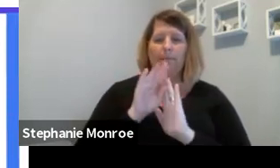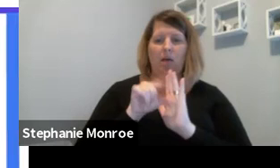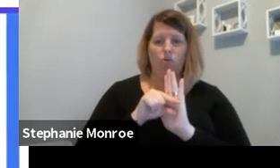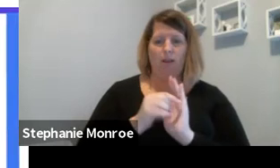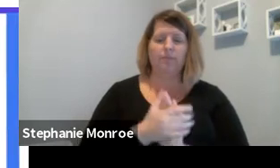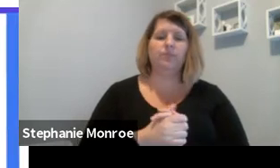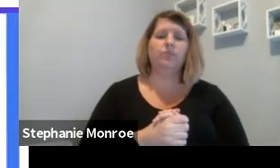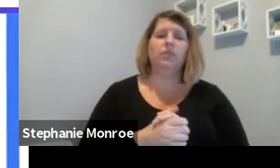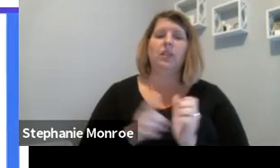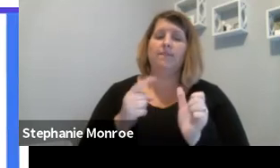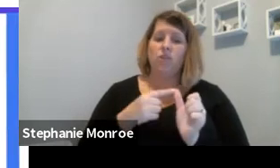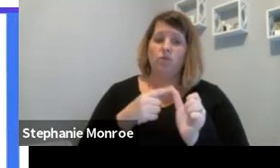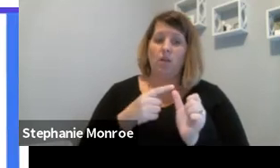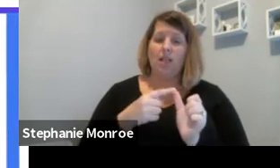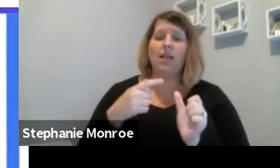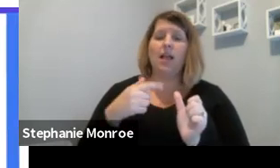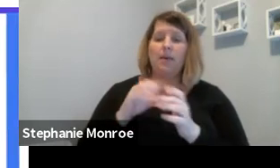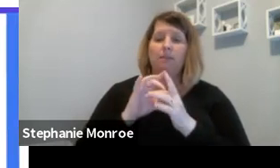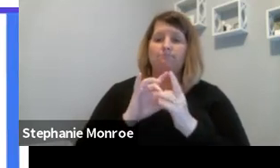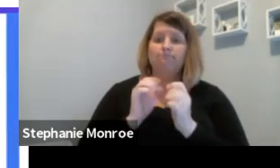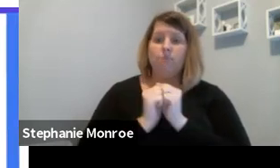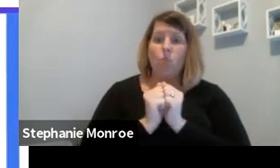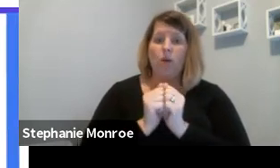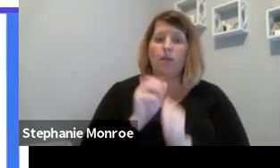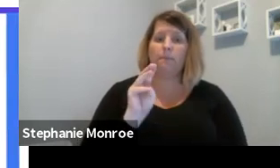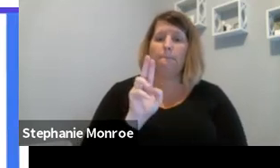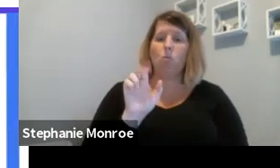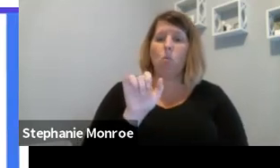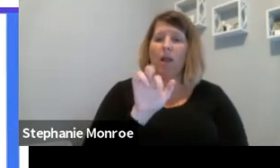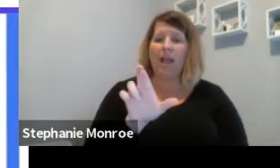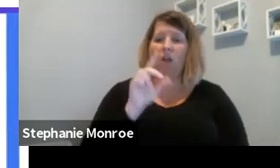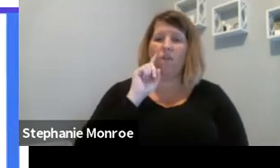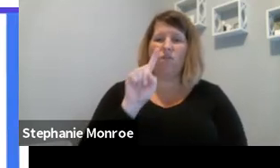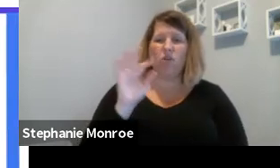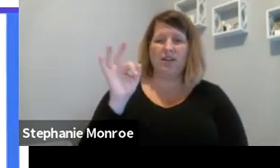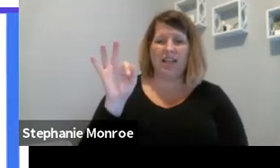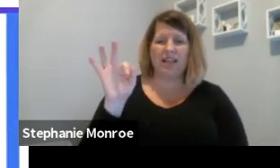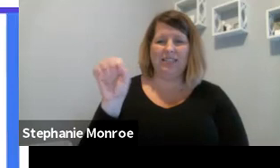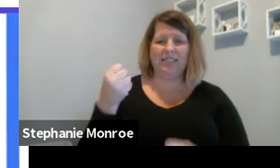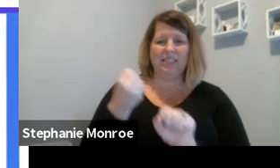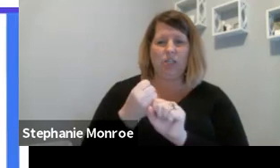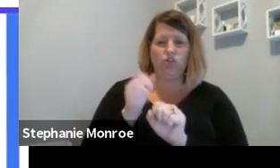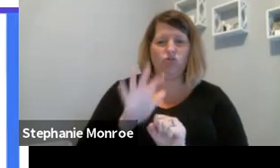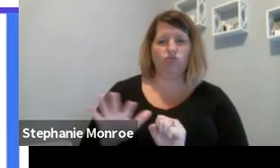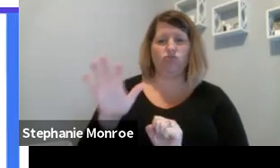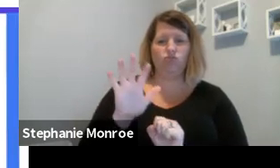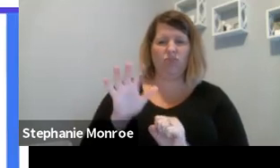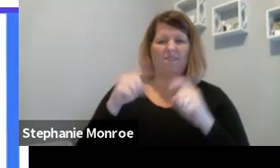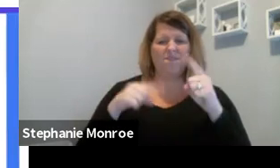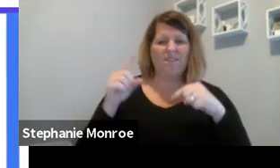First of all, I have been with MUJER for approximately 19 years in various positions